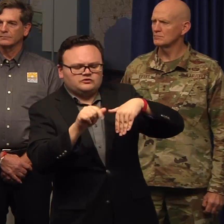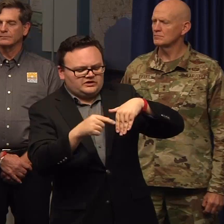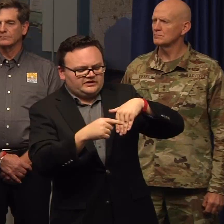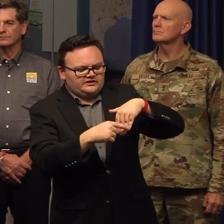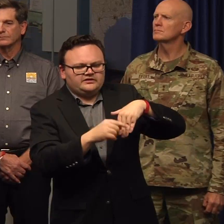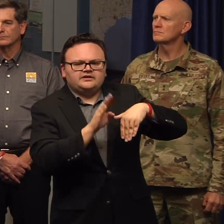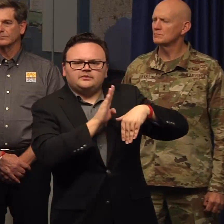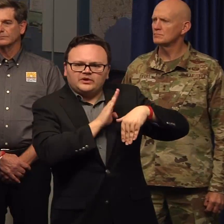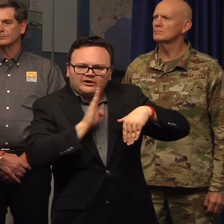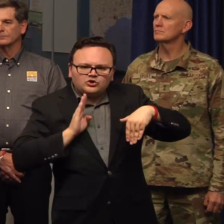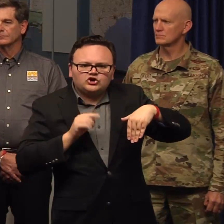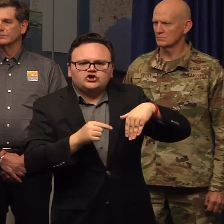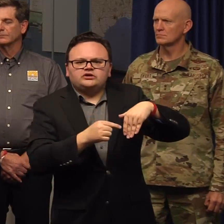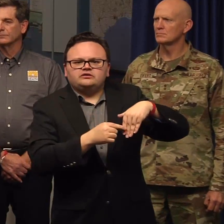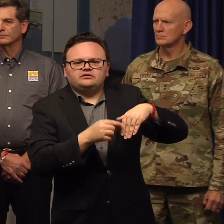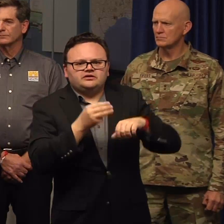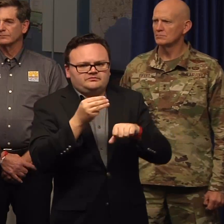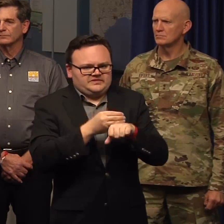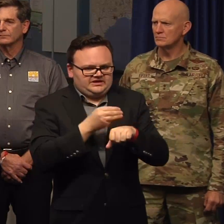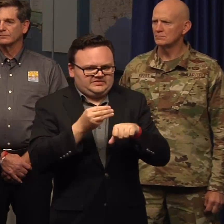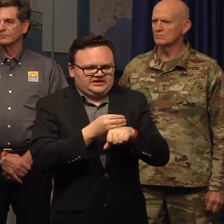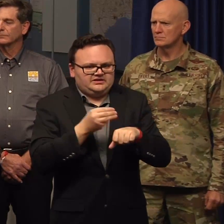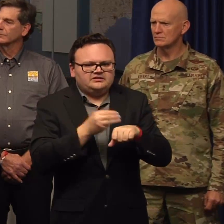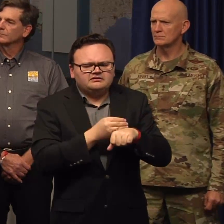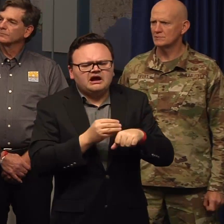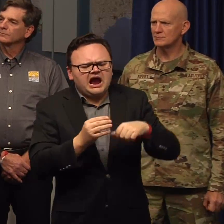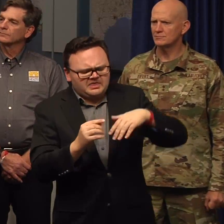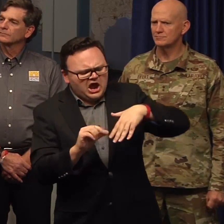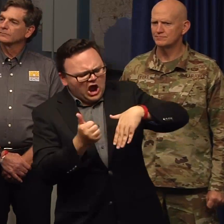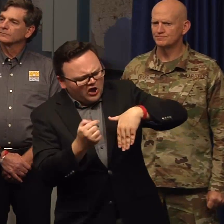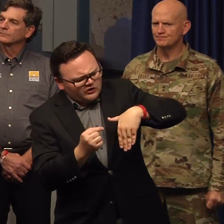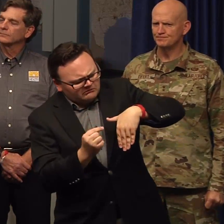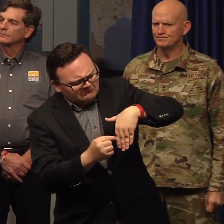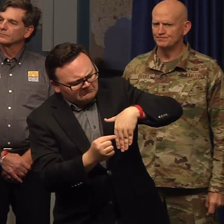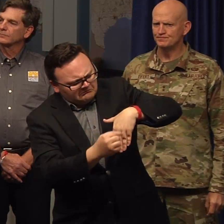IF YOU LOOK IN FLORIDA RIGHT NOW WE HAVE ABOUT 50 PERCENT OF OUR CASES AREMIAMI, DADE AND BROWARD COUNTIES .